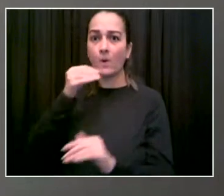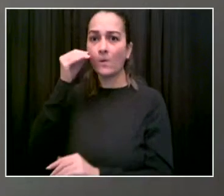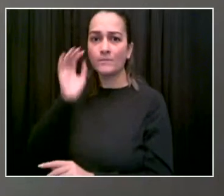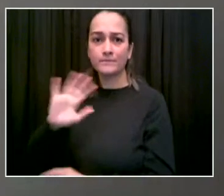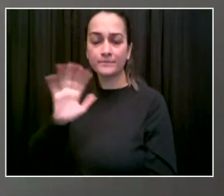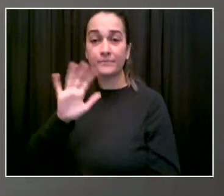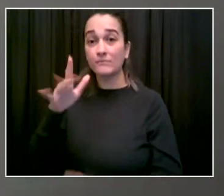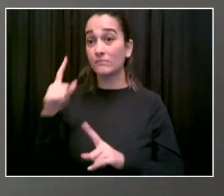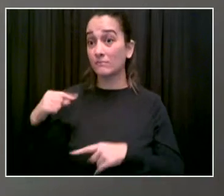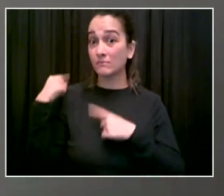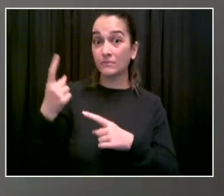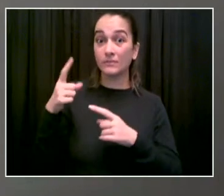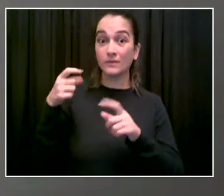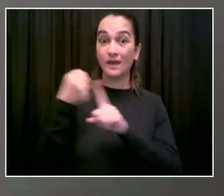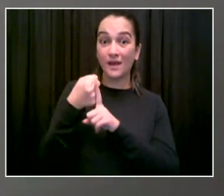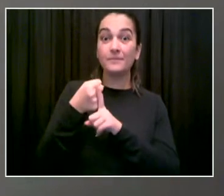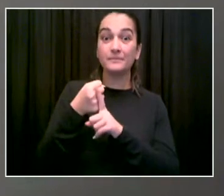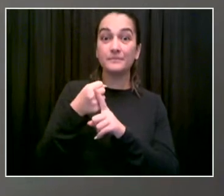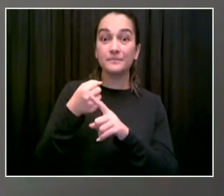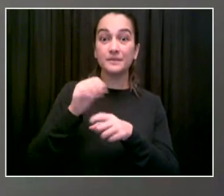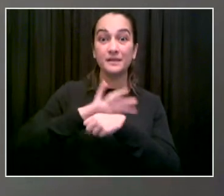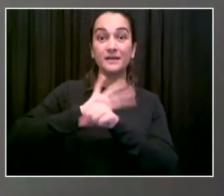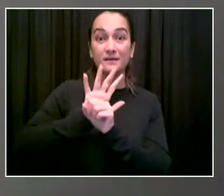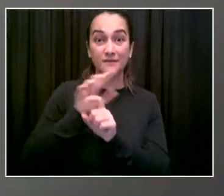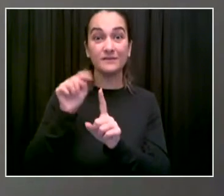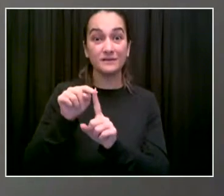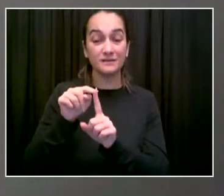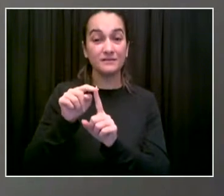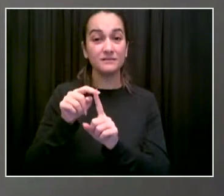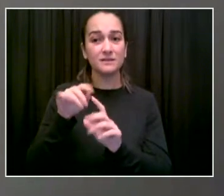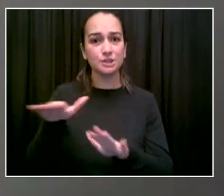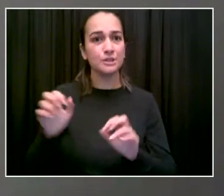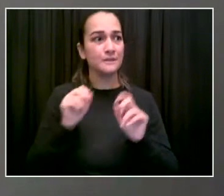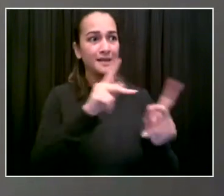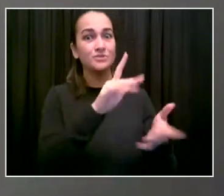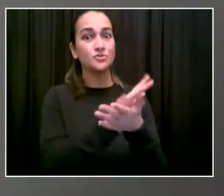IN PLACE THAT SOCHOWAL S THE SAFEST PLACE FOR